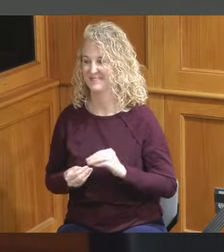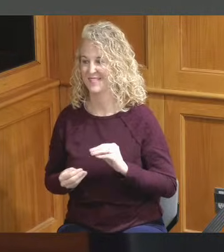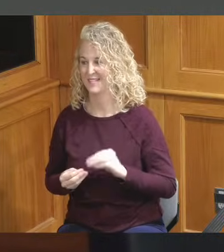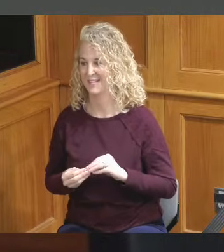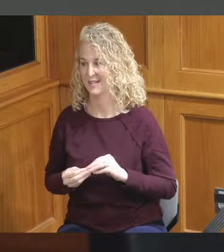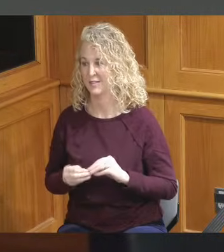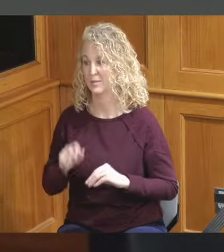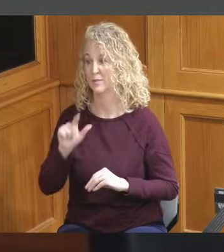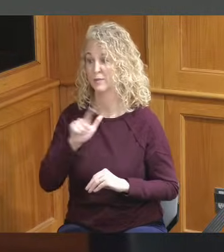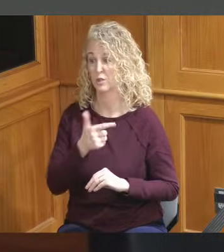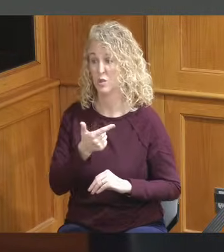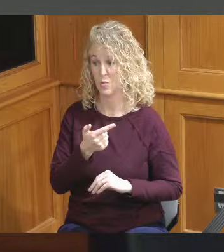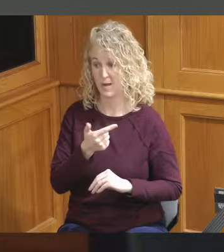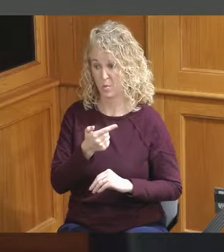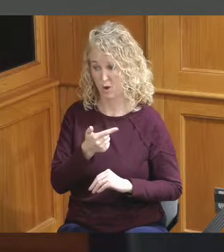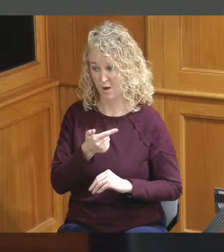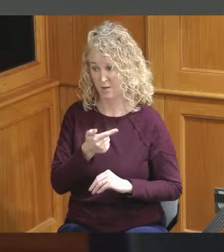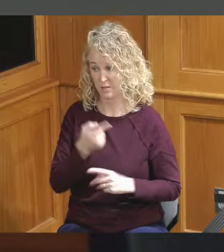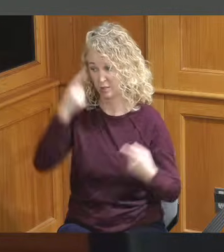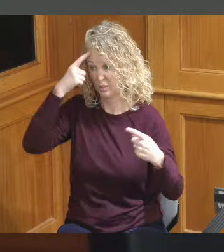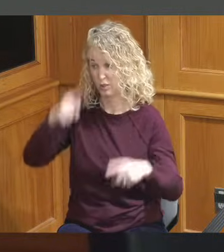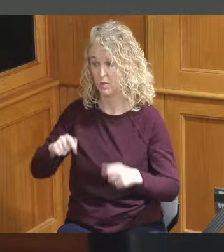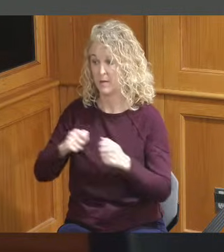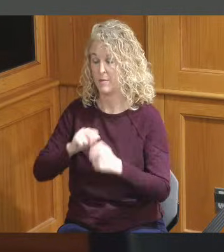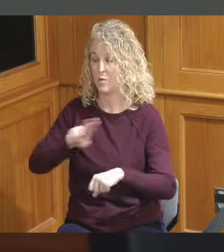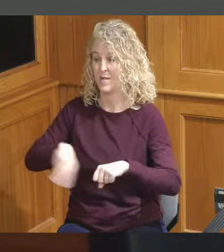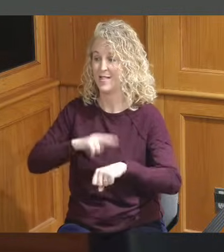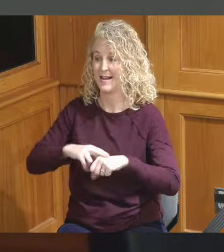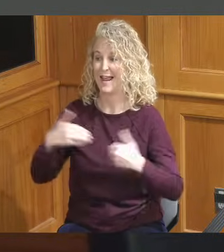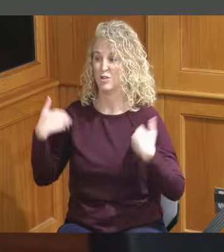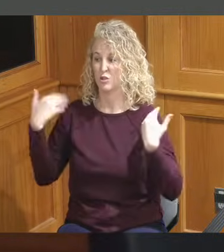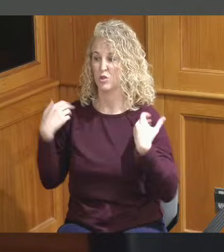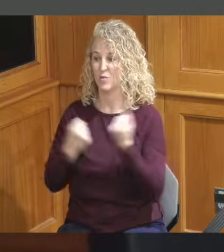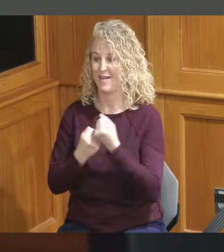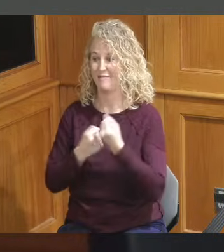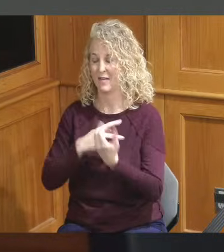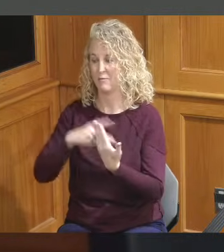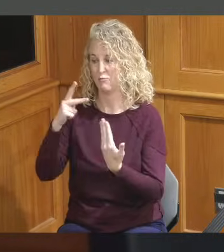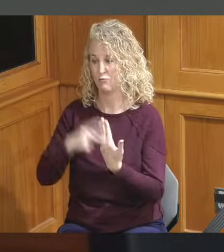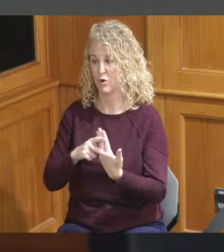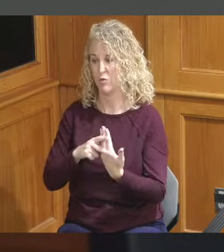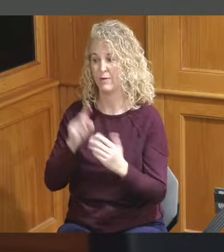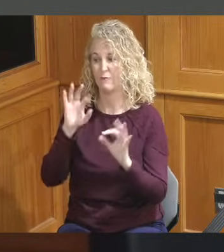item 21 is an agreement with the National Youth Advocate Program for Family Placement